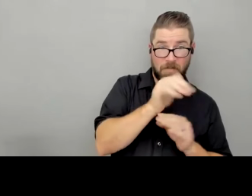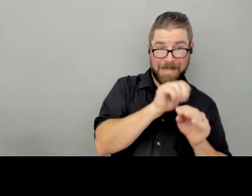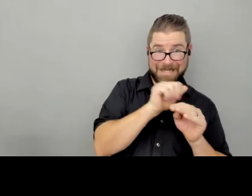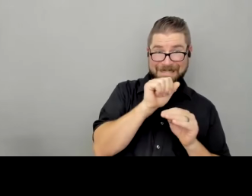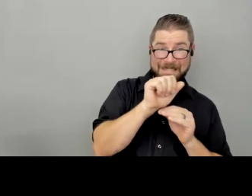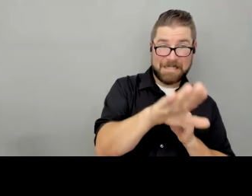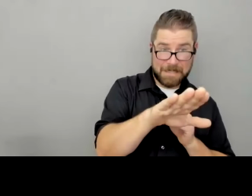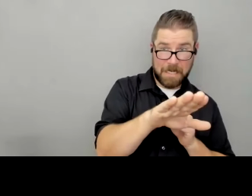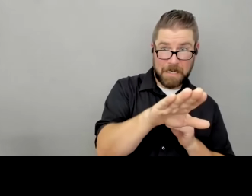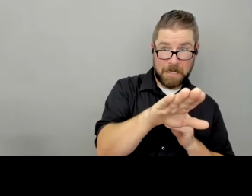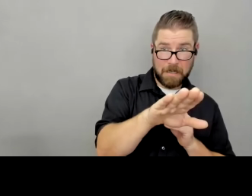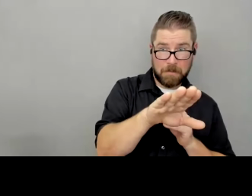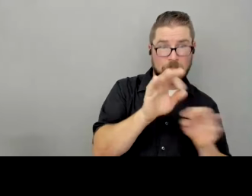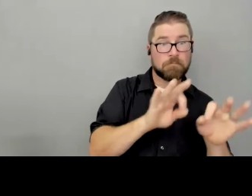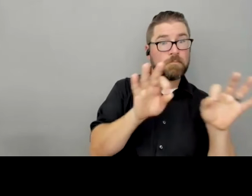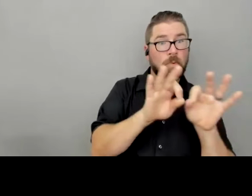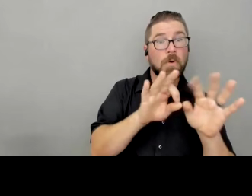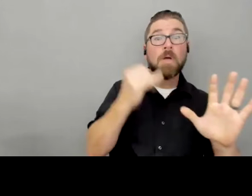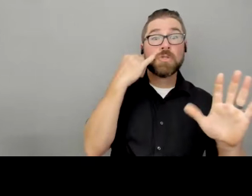Now if is an emergency, 911, if it's